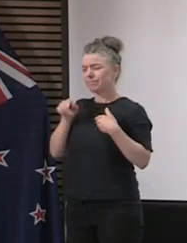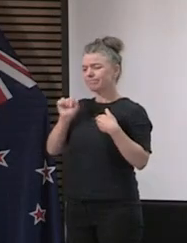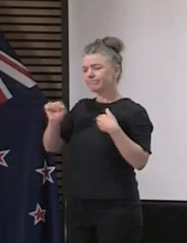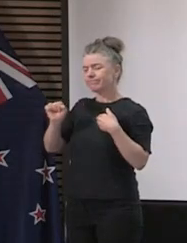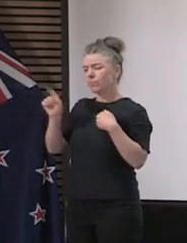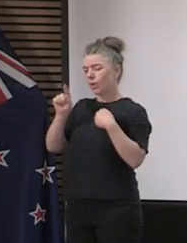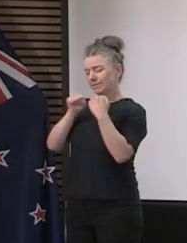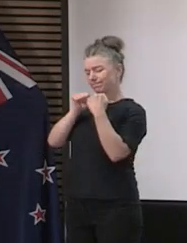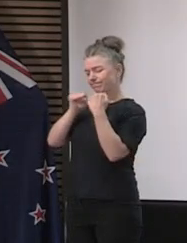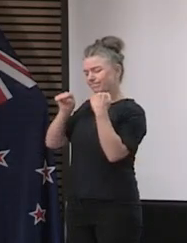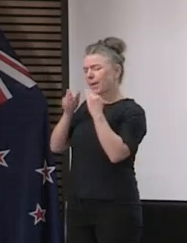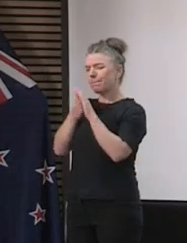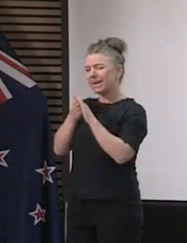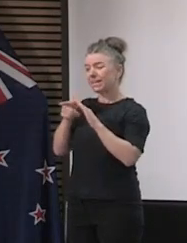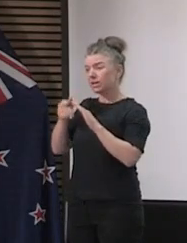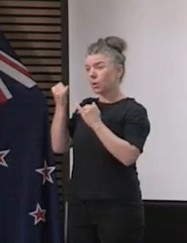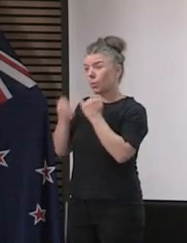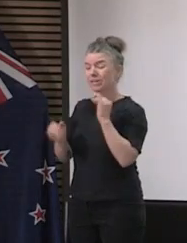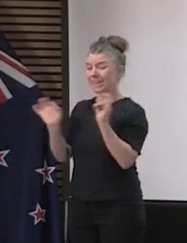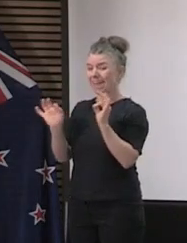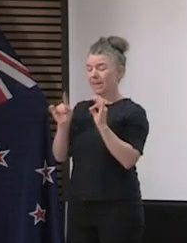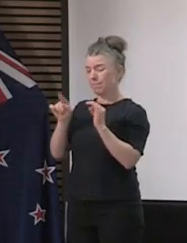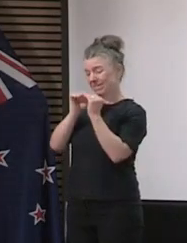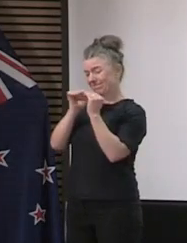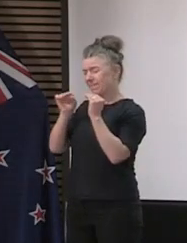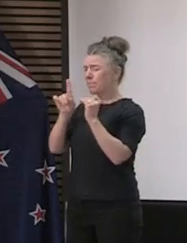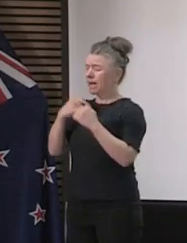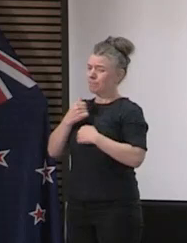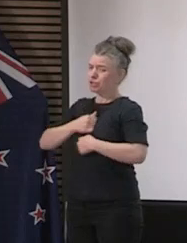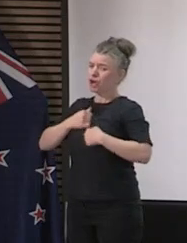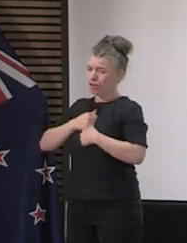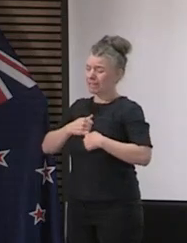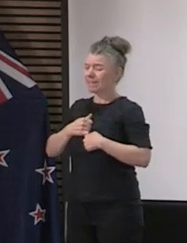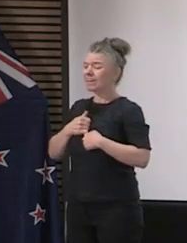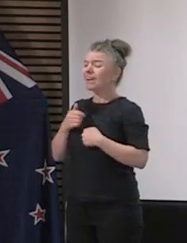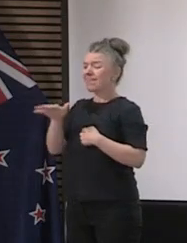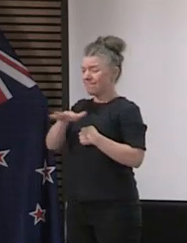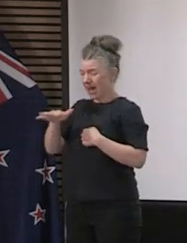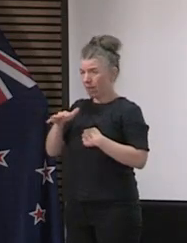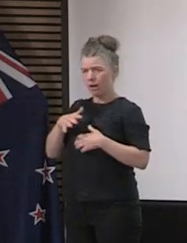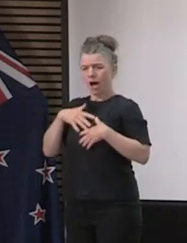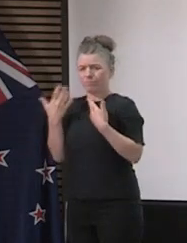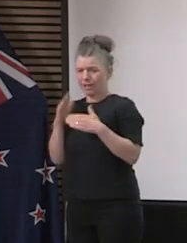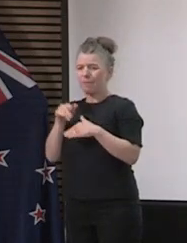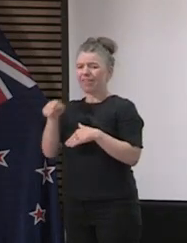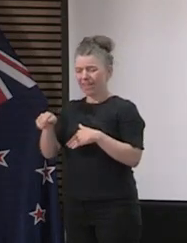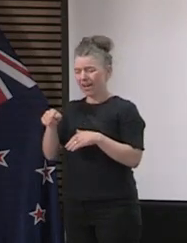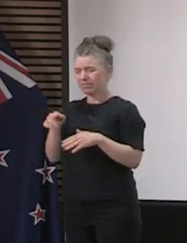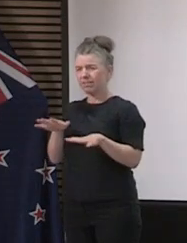in critical condition and yet it said stable, which reflected the fact there had been no change. But I am very sorry, because I think that